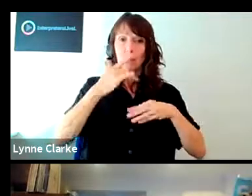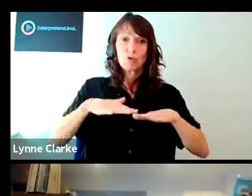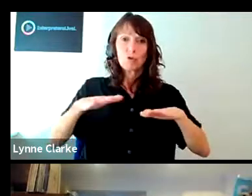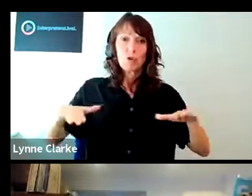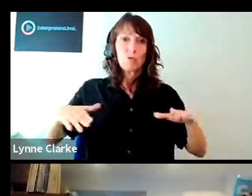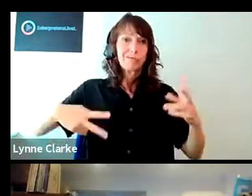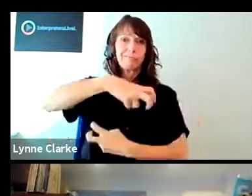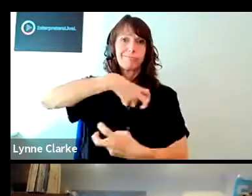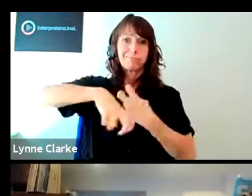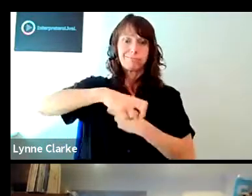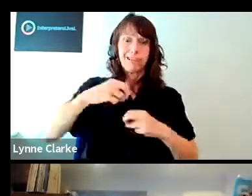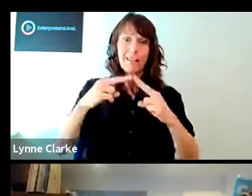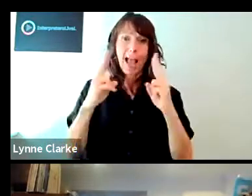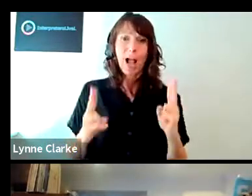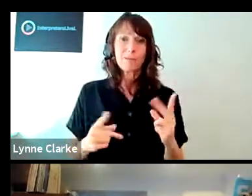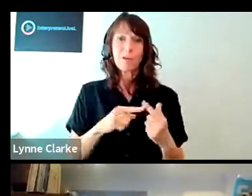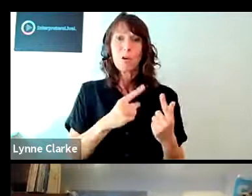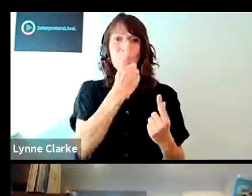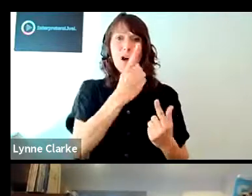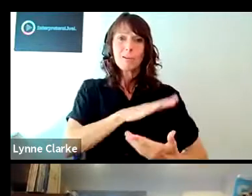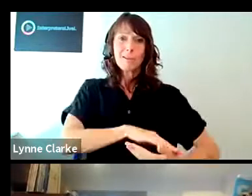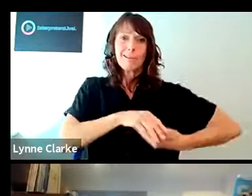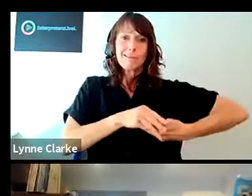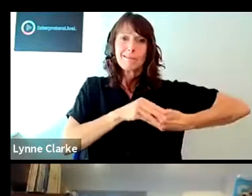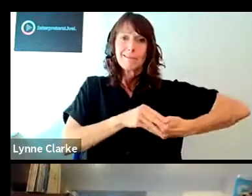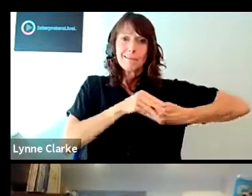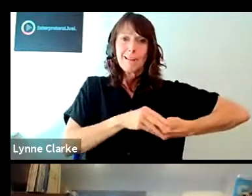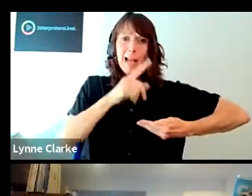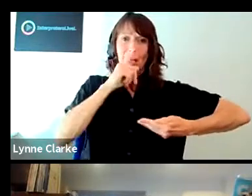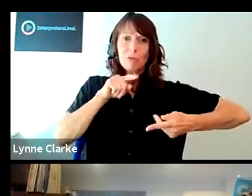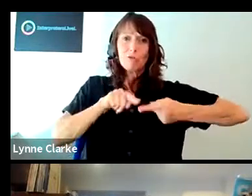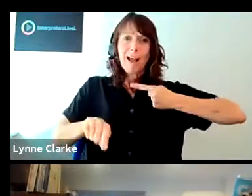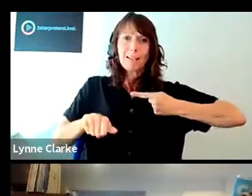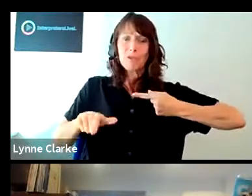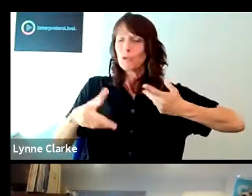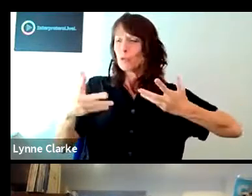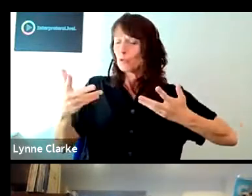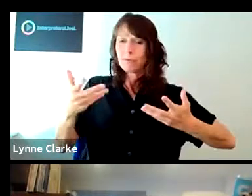got one child on one arm and, trying to go off and navigate in another these are all